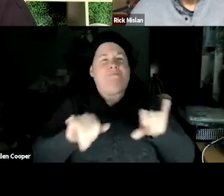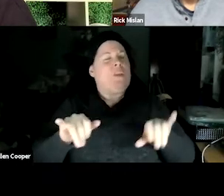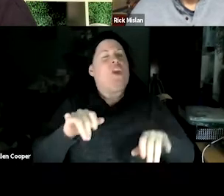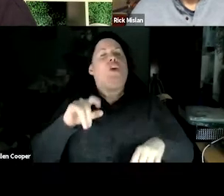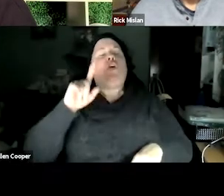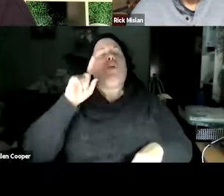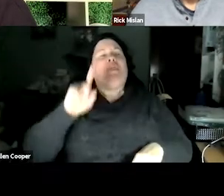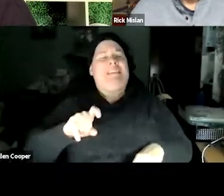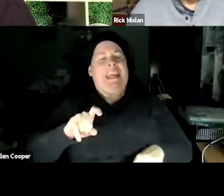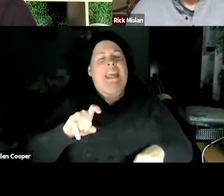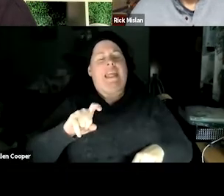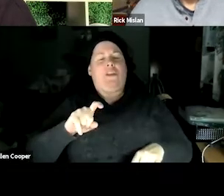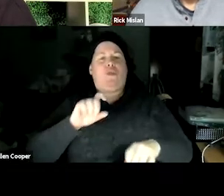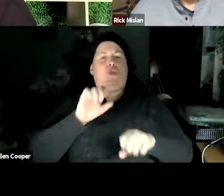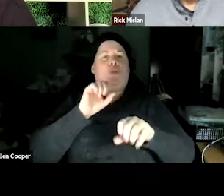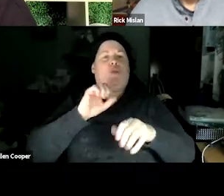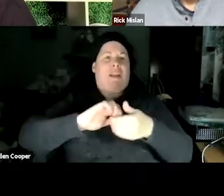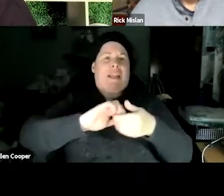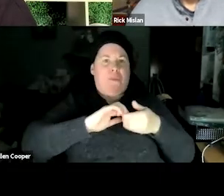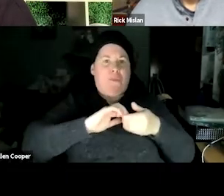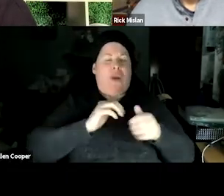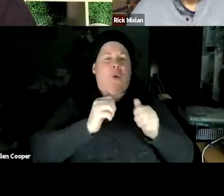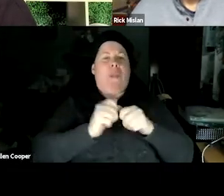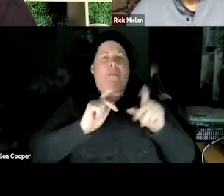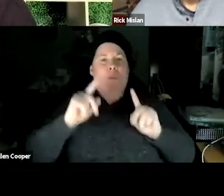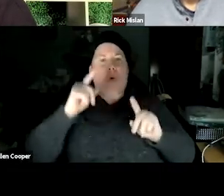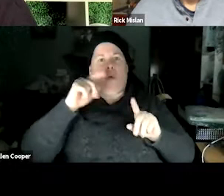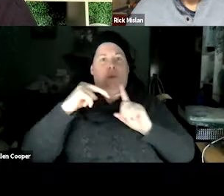differently than you do to be able to really be good at your job and understand it.